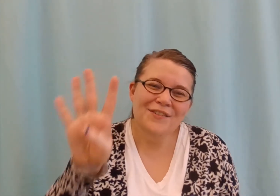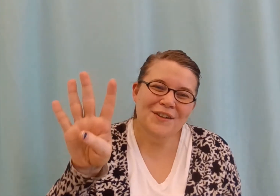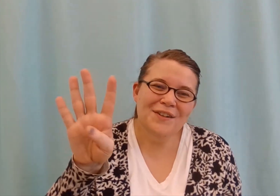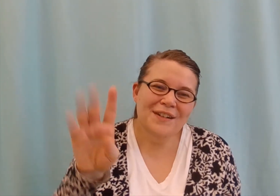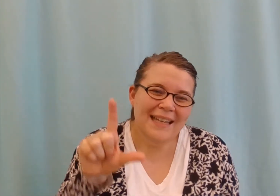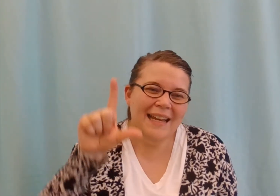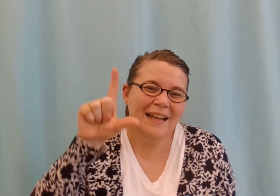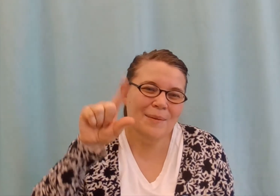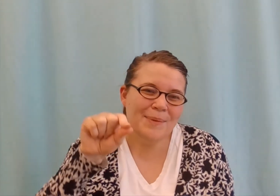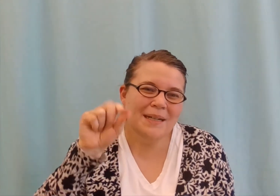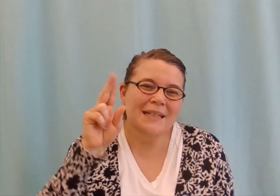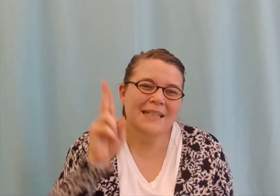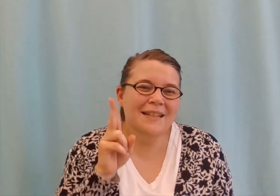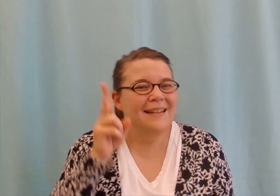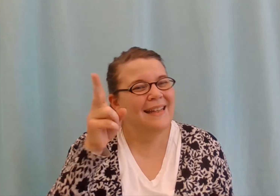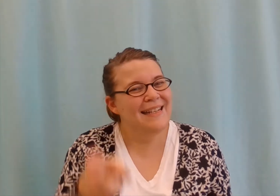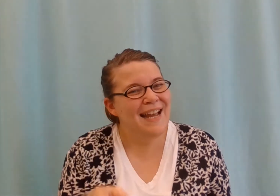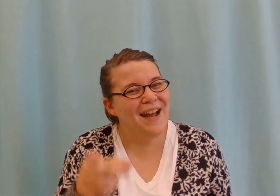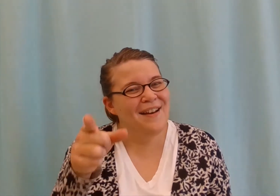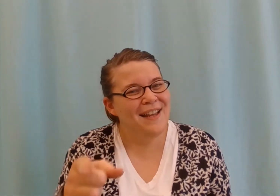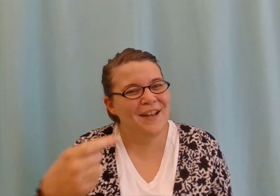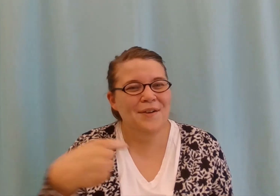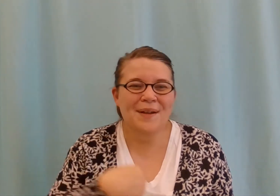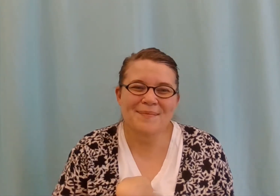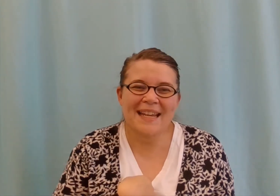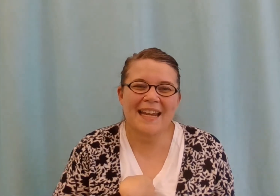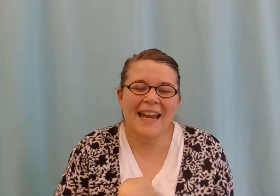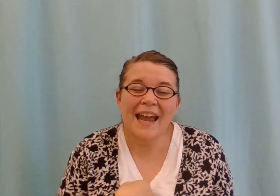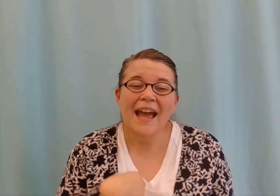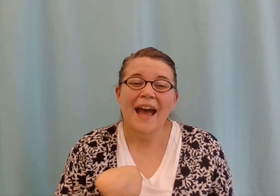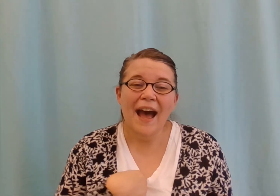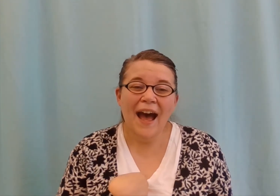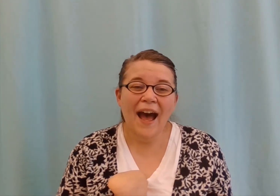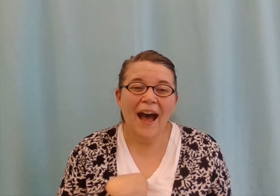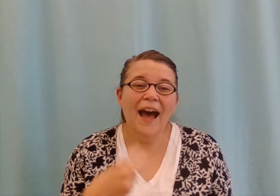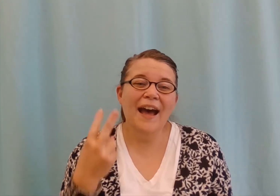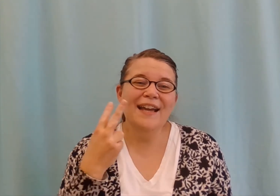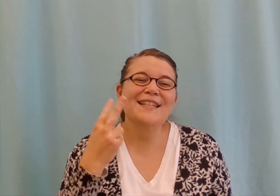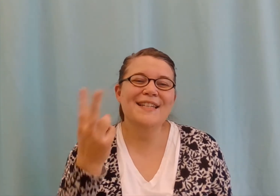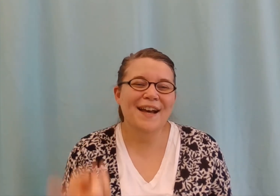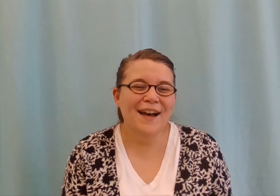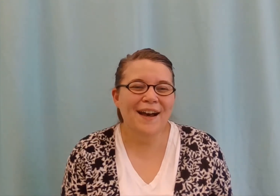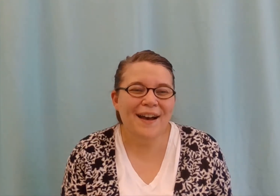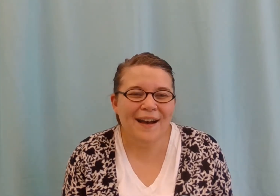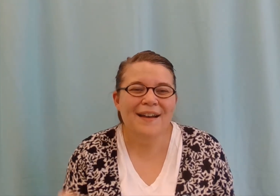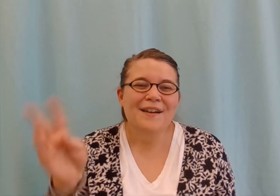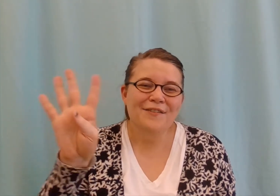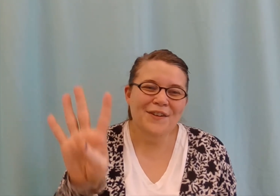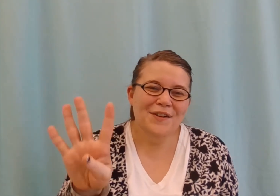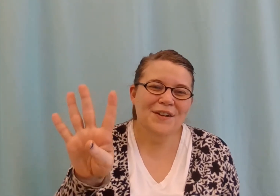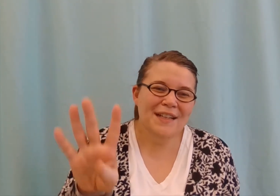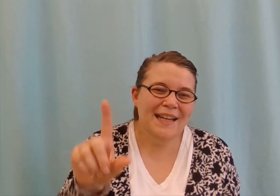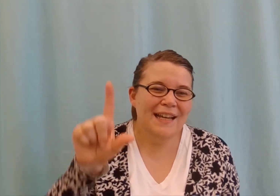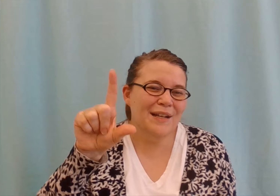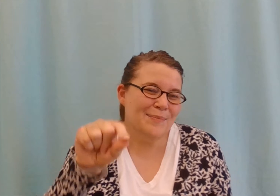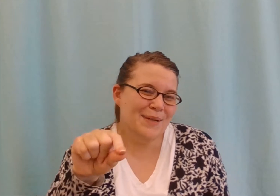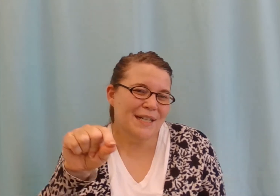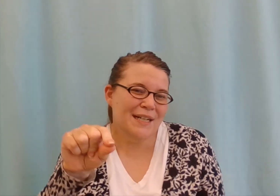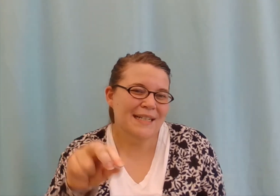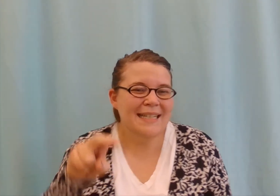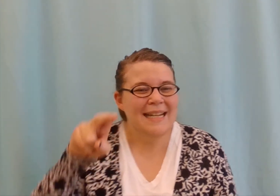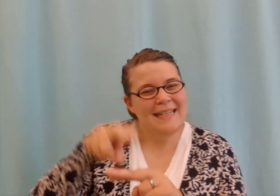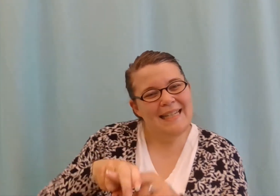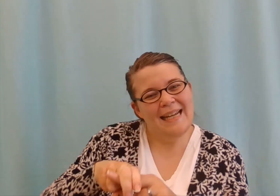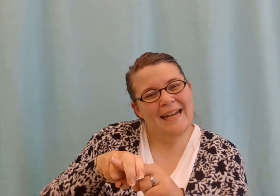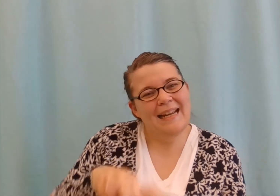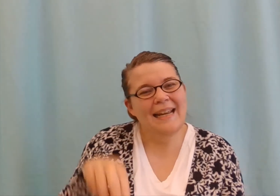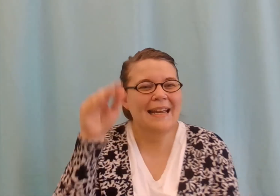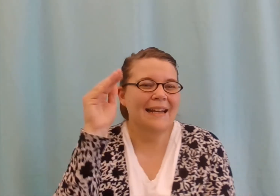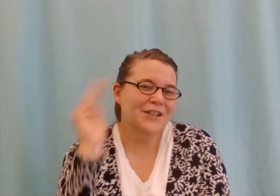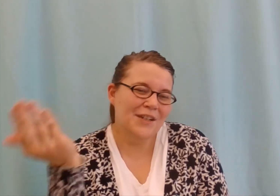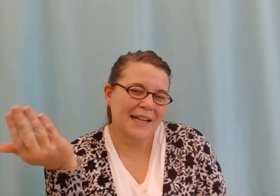Four little birds looking down at you and me. I saw four little birds sitting in a tree.